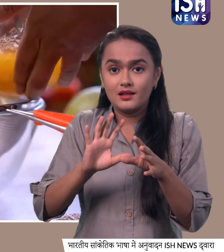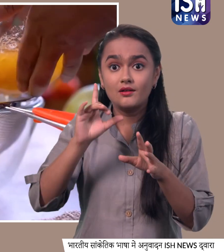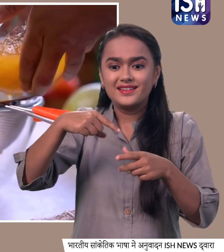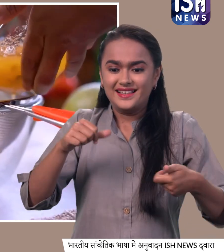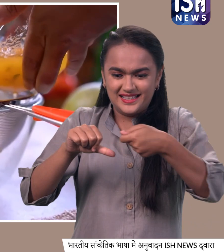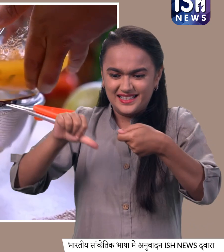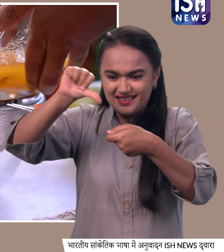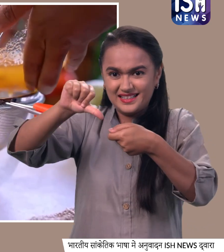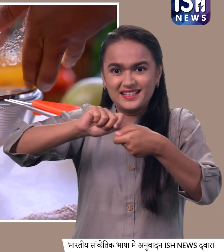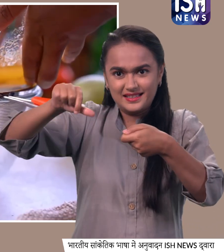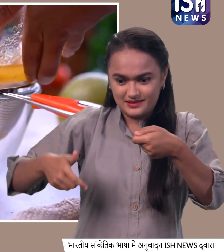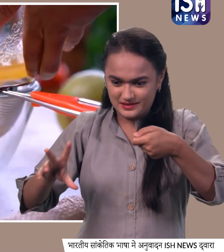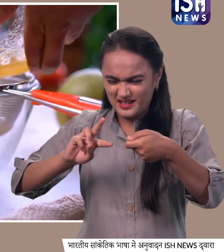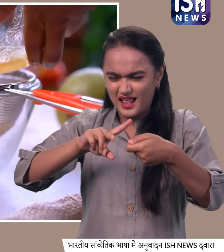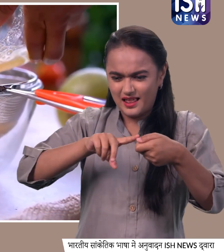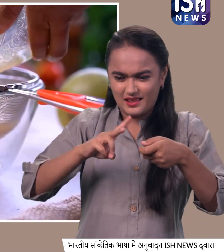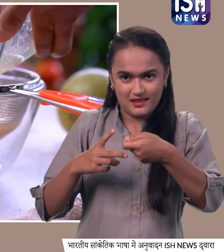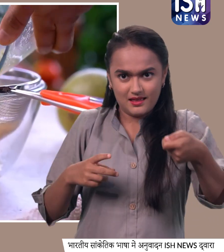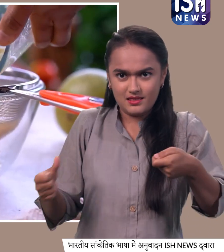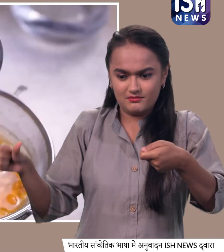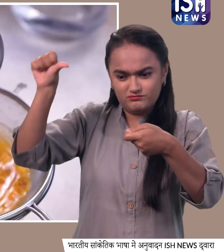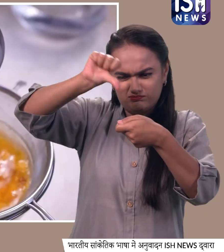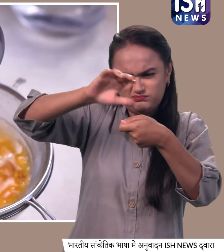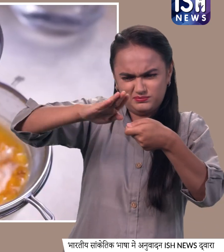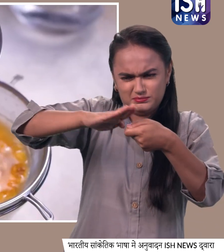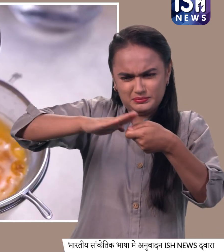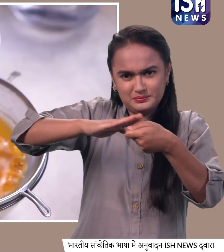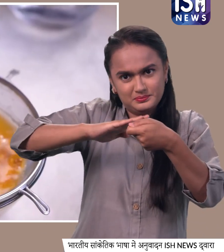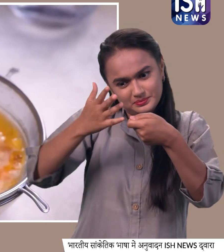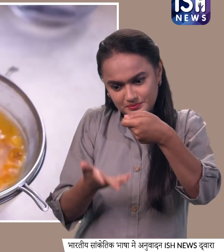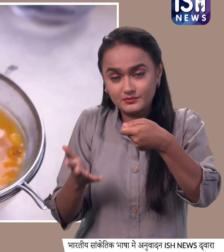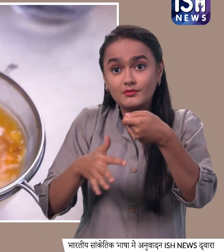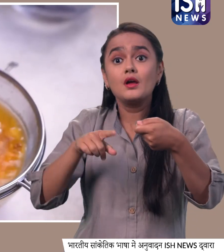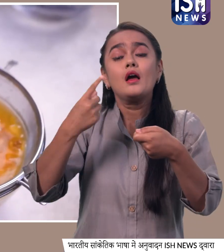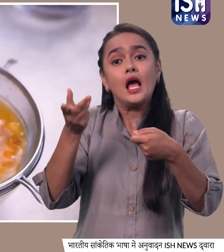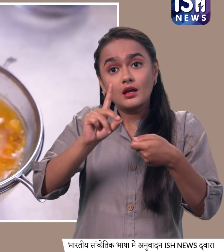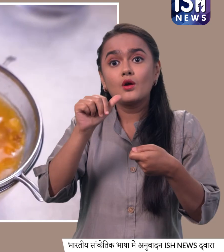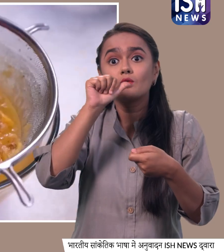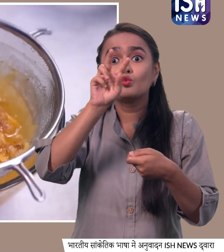Now using a strainer, strain the pulp into another bowl After this, add 2 cups of water